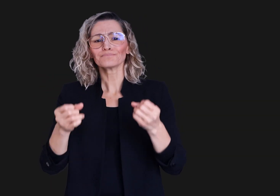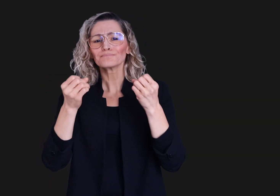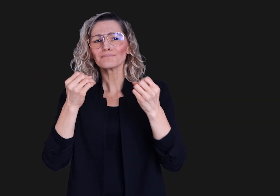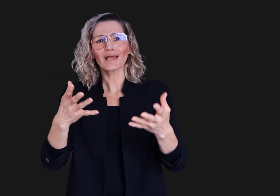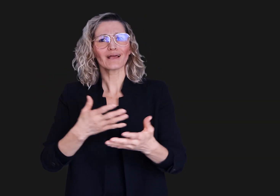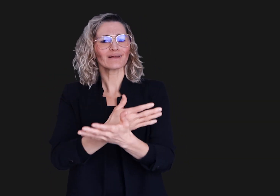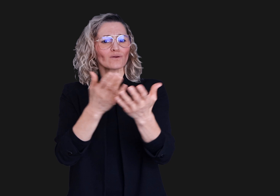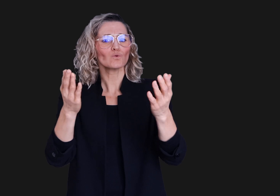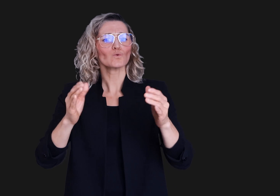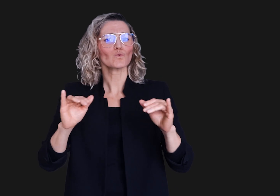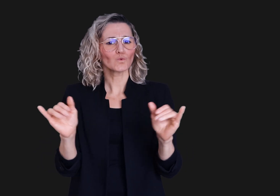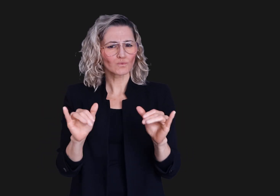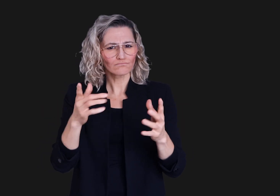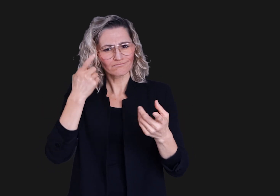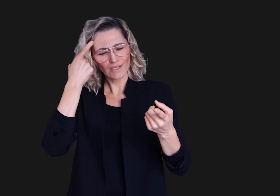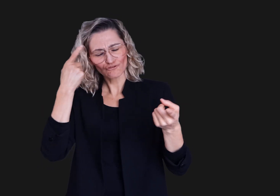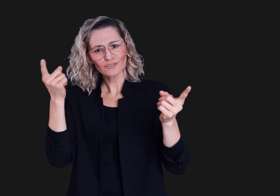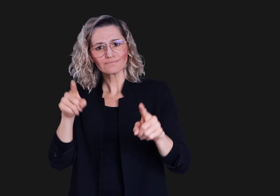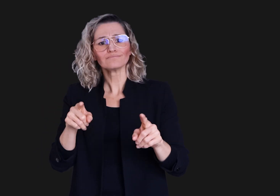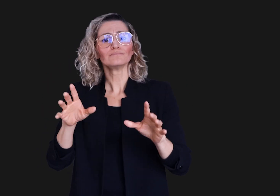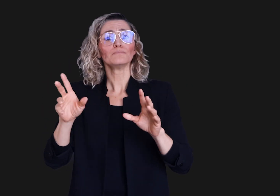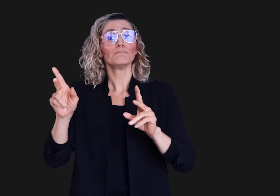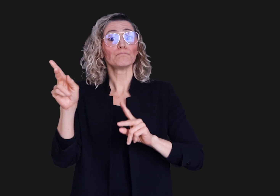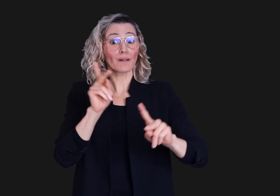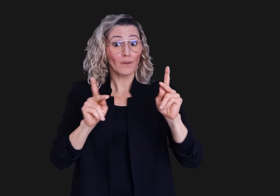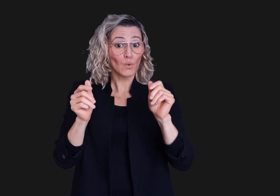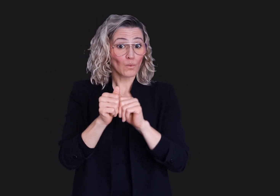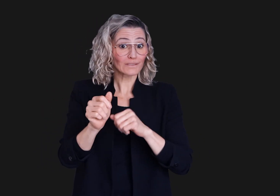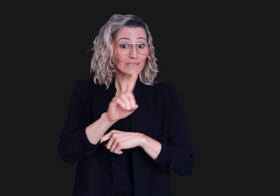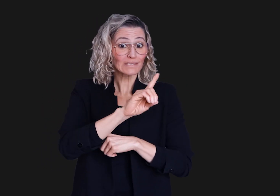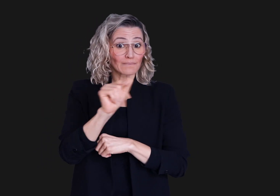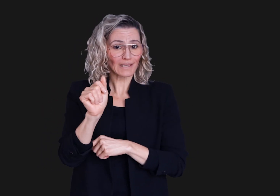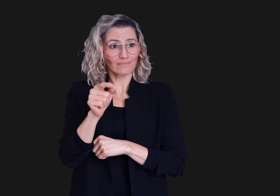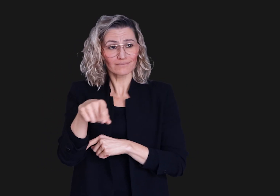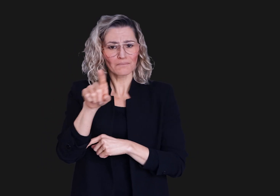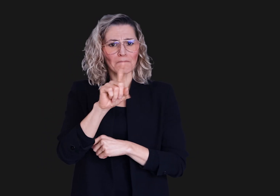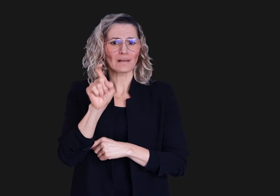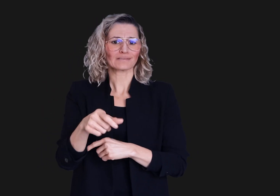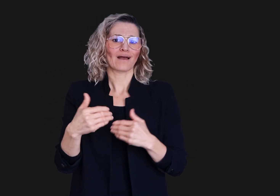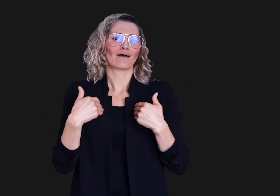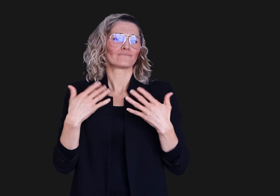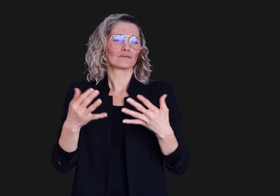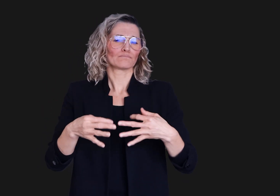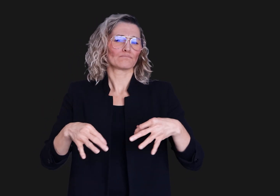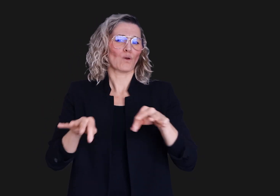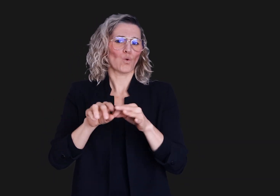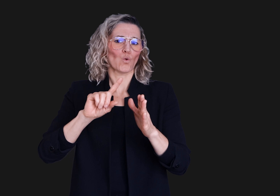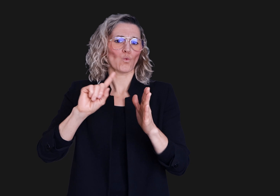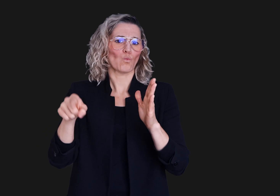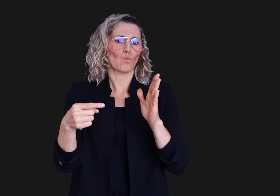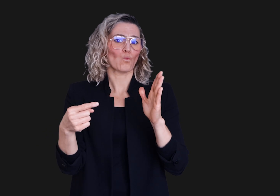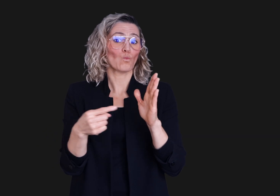Many also agreed that people with disabilities must have a meaningful role.